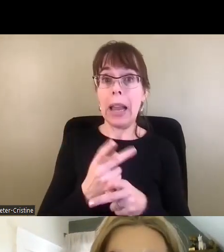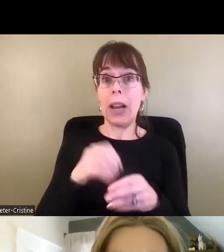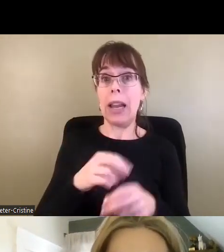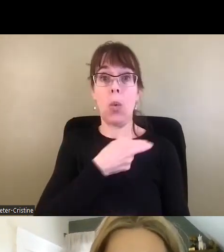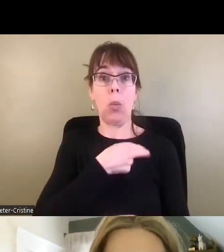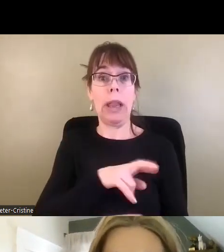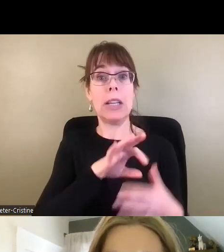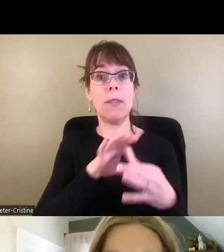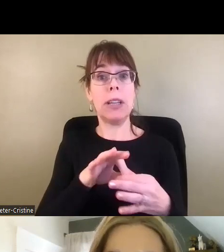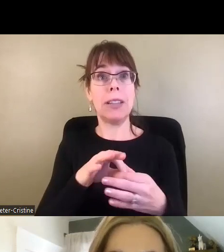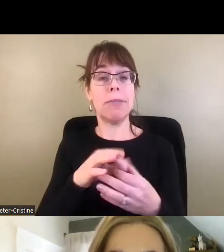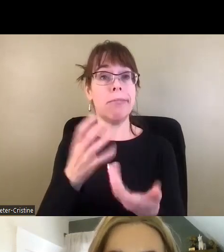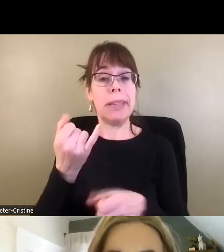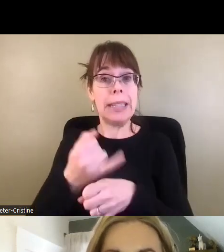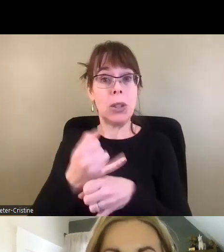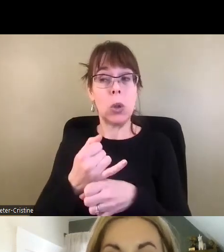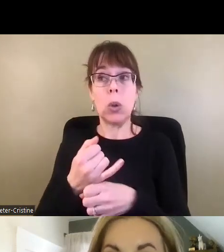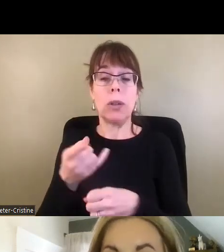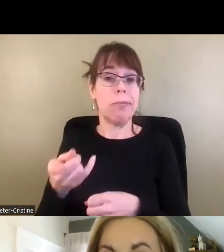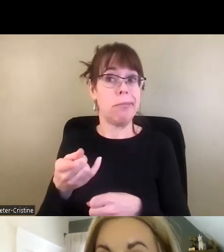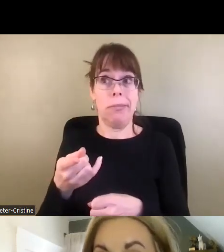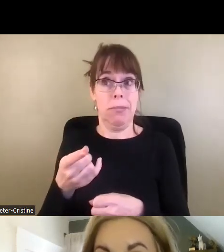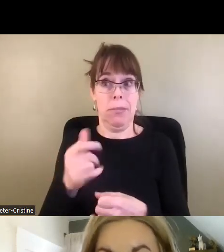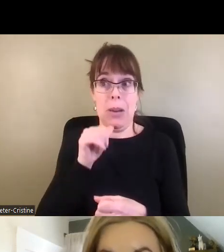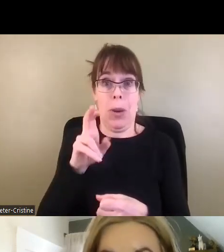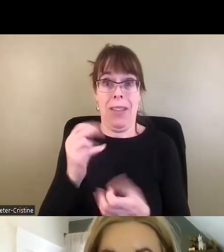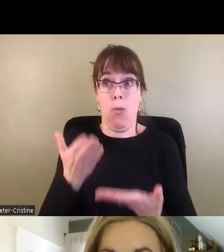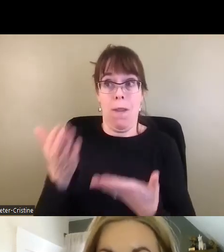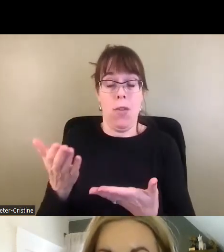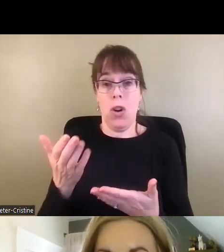affiliated institution, it might not be, not only offered but even referred. So there are